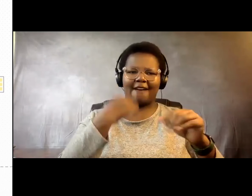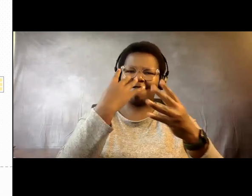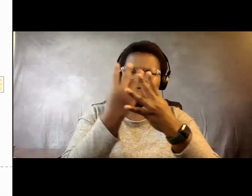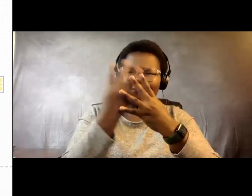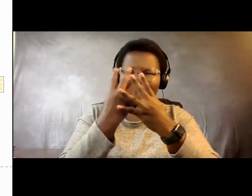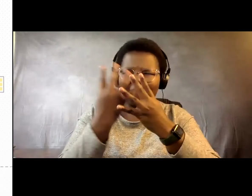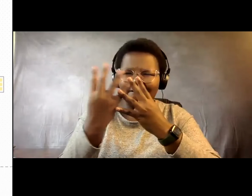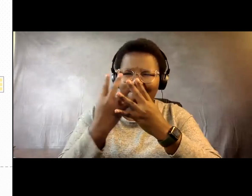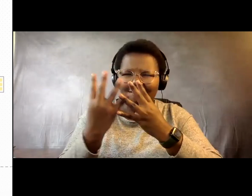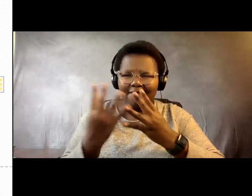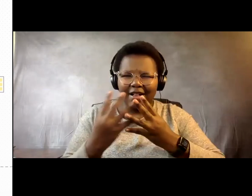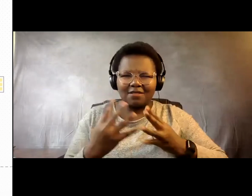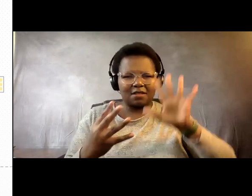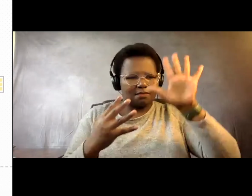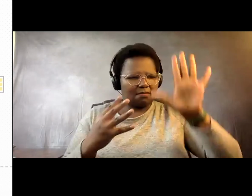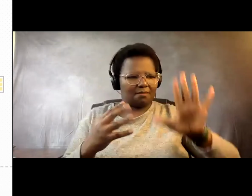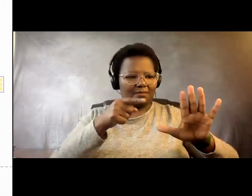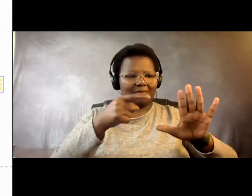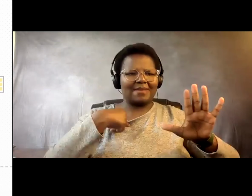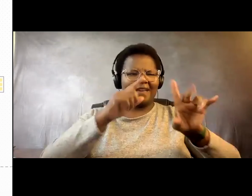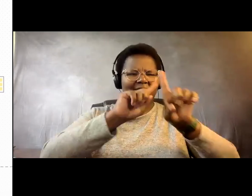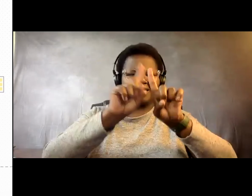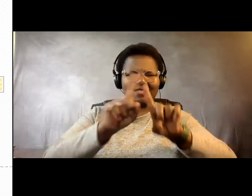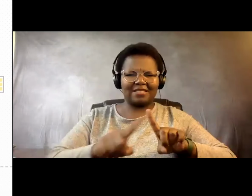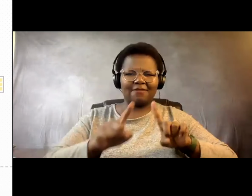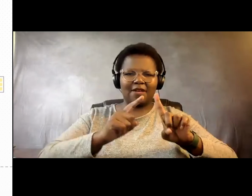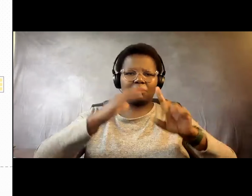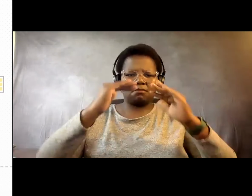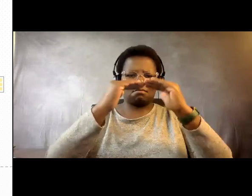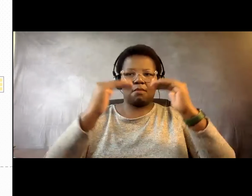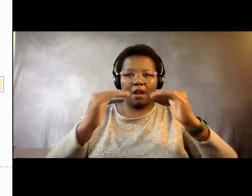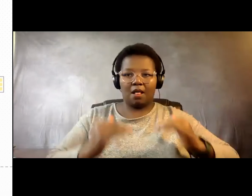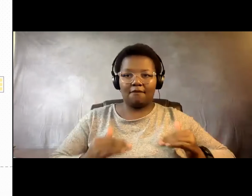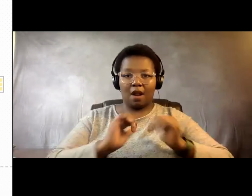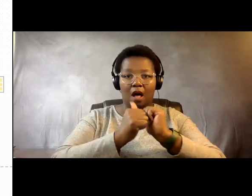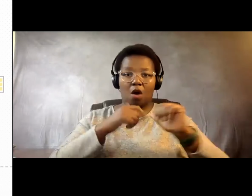the different states of these filters. And to help my developer team understand how this is